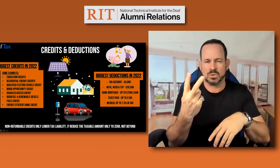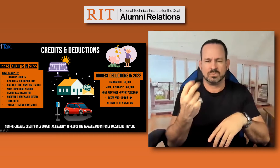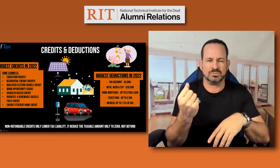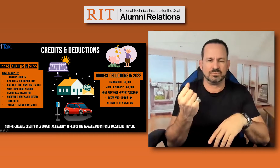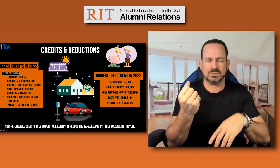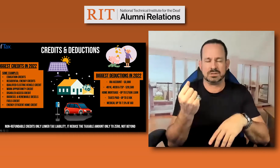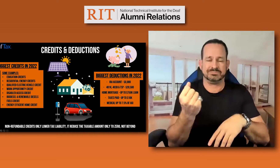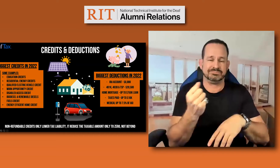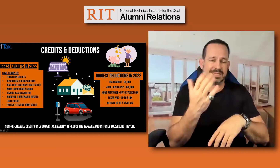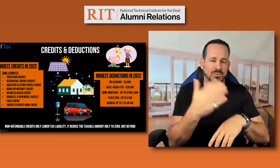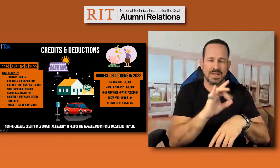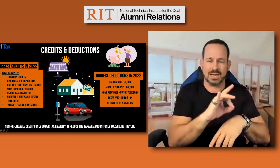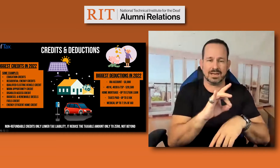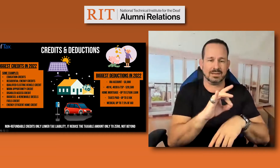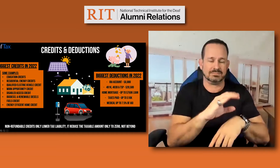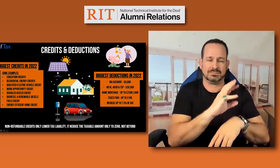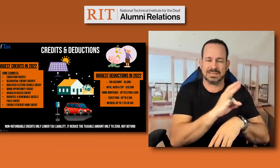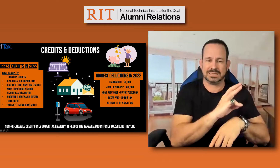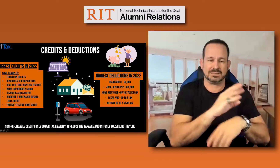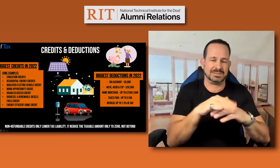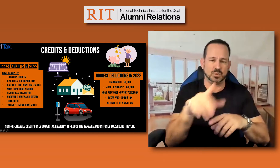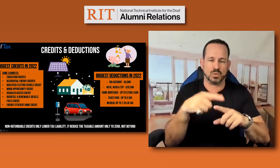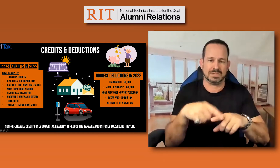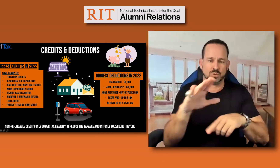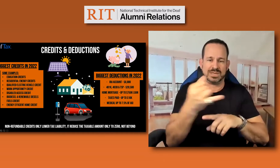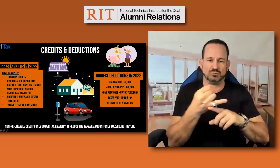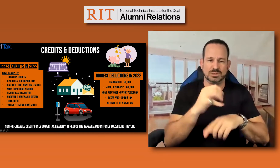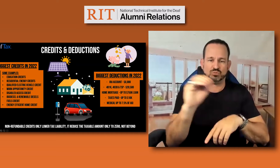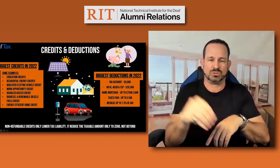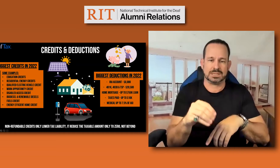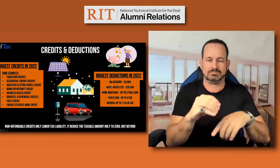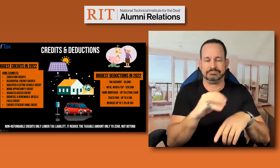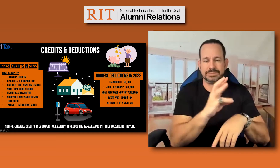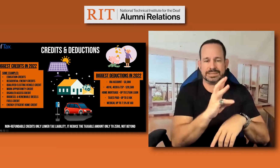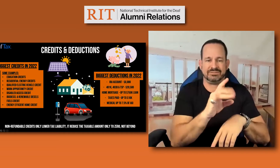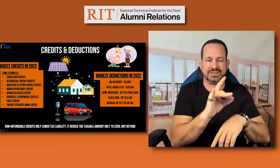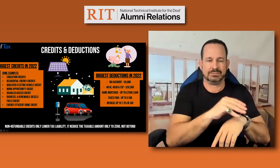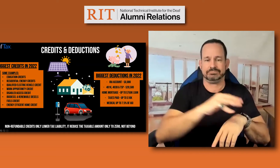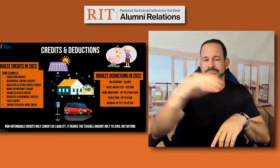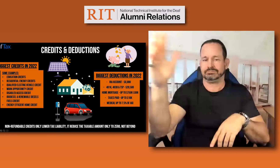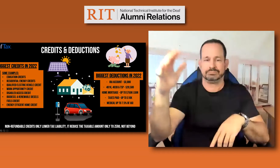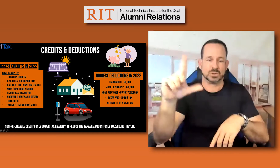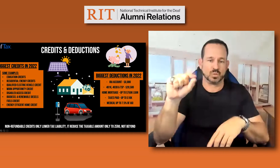Maybe it's 12 or, let's say, 8 depending on what your interest rate is,